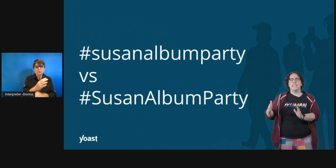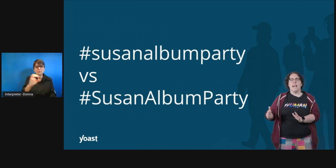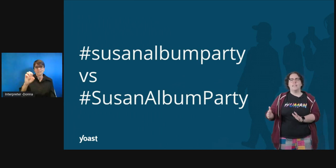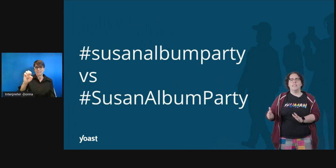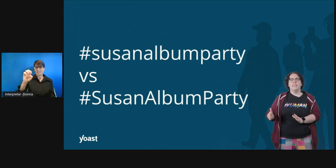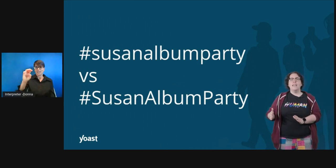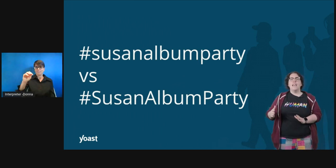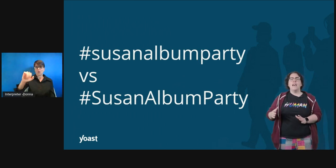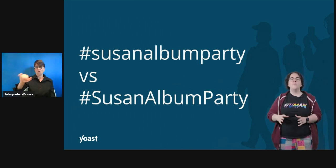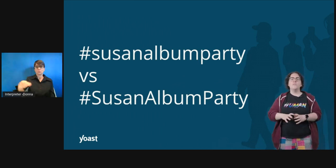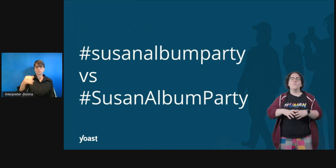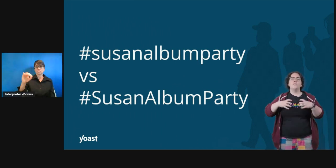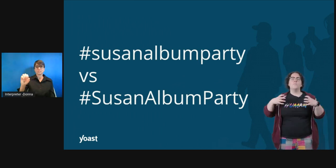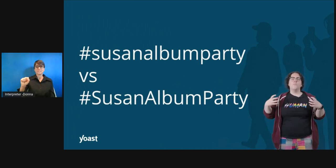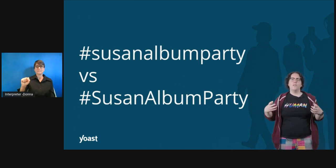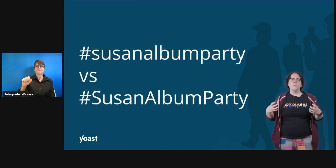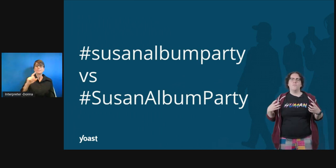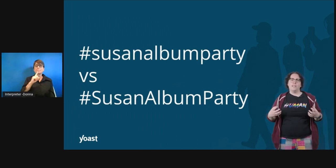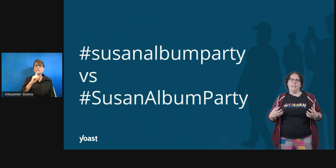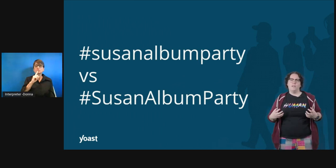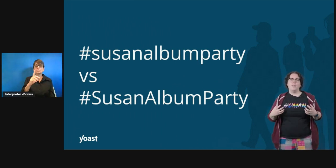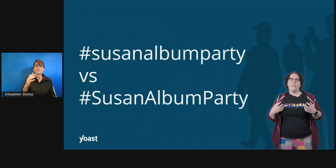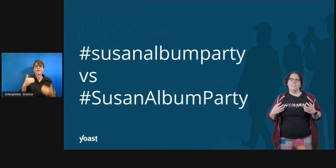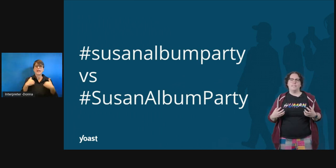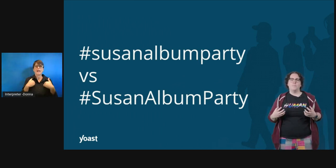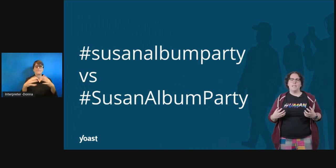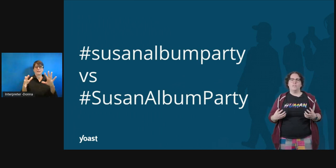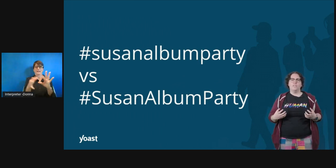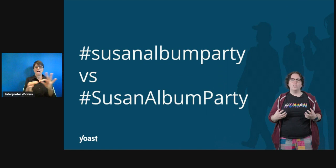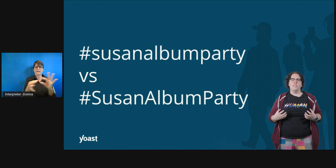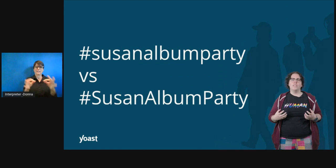It helps the word to breathe when read aloud by assistive technologies.